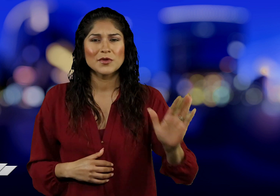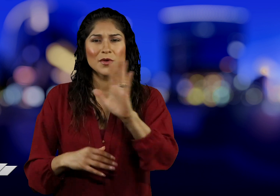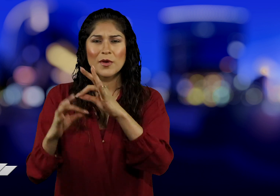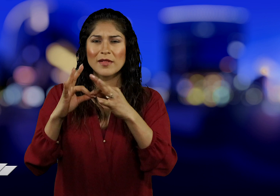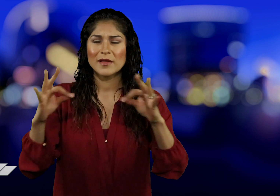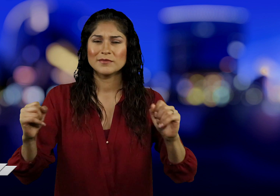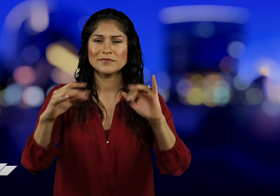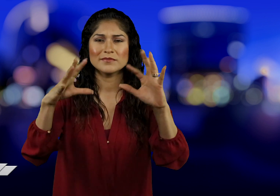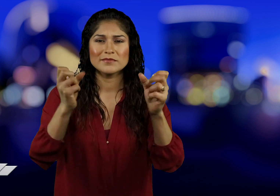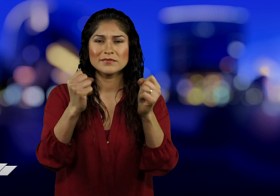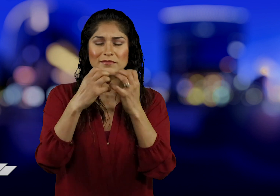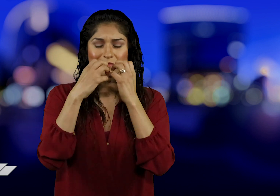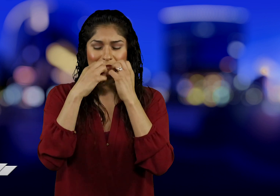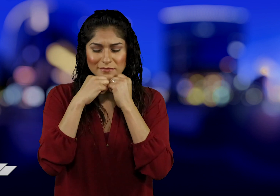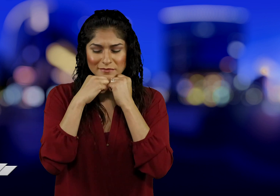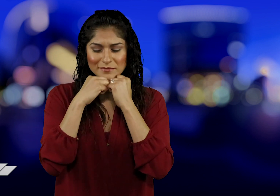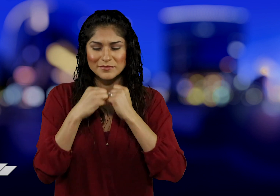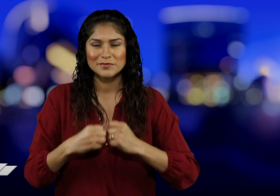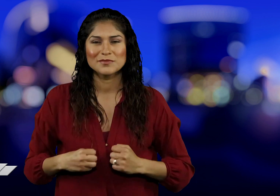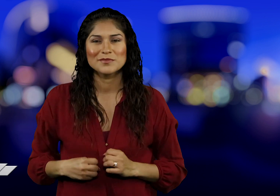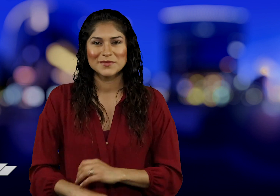Your language.